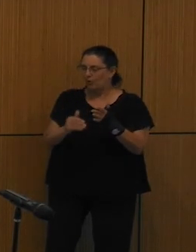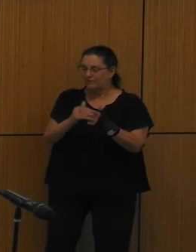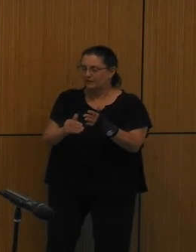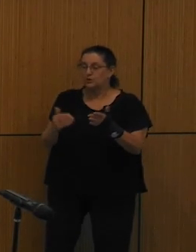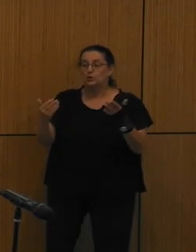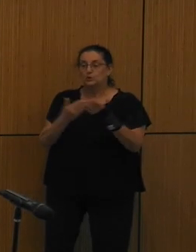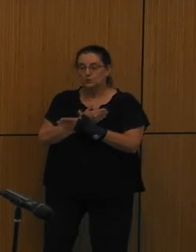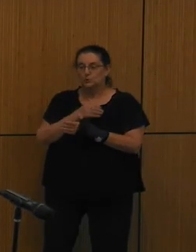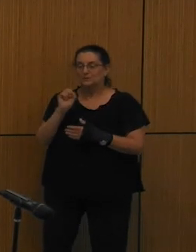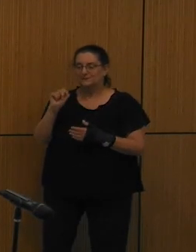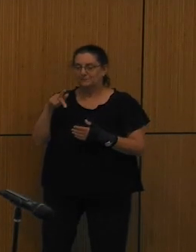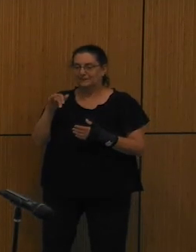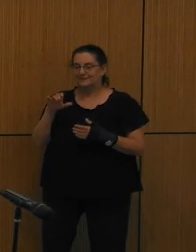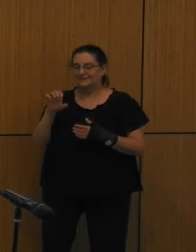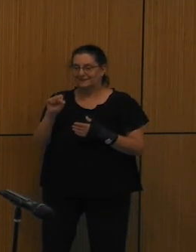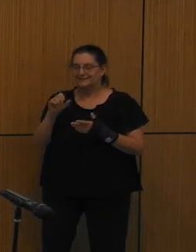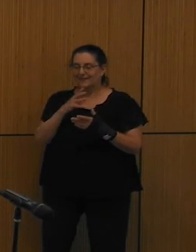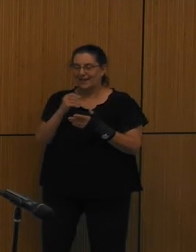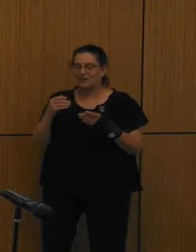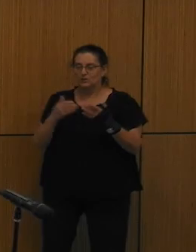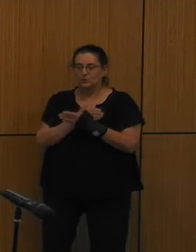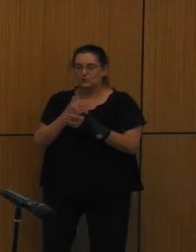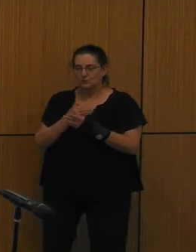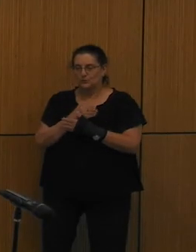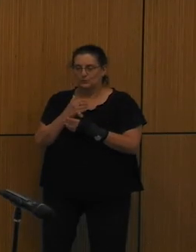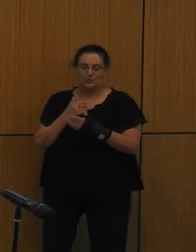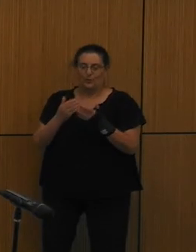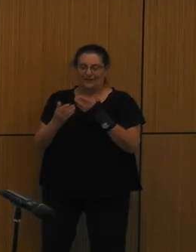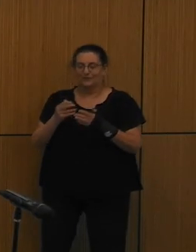And what did I do in two minutes? I don't know, but I did my best.